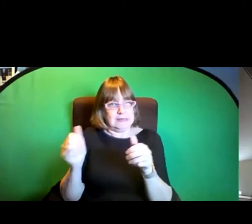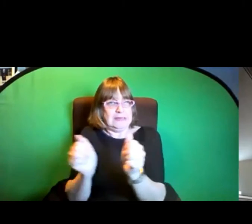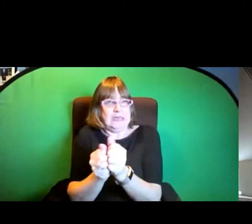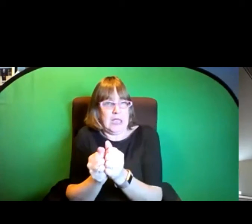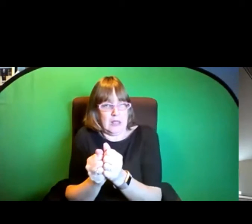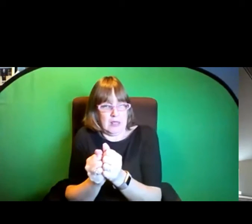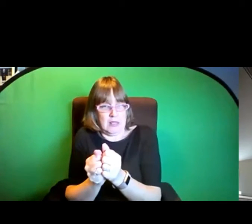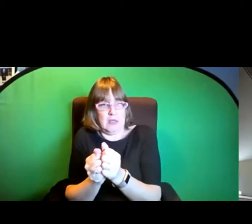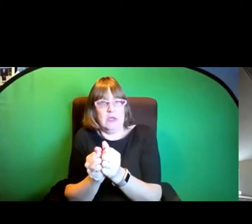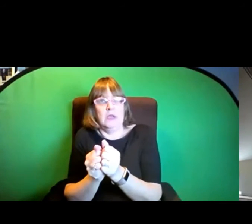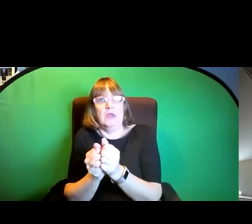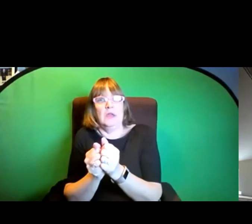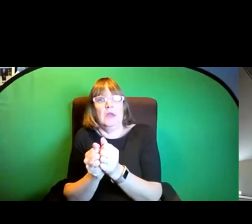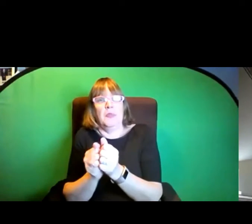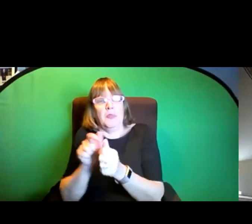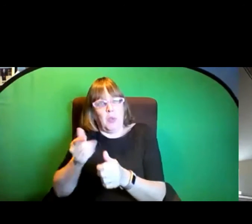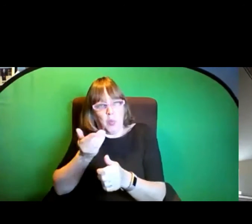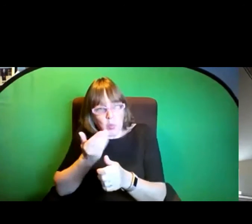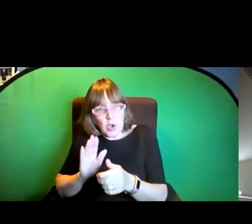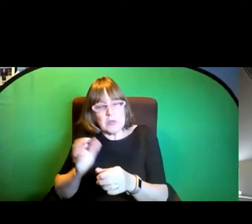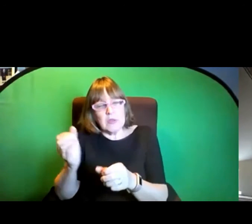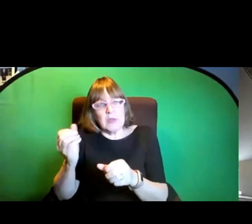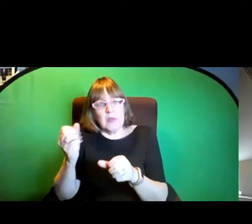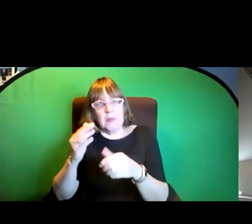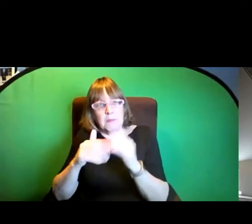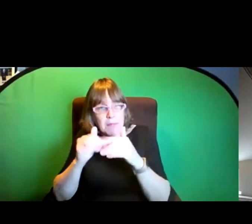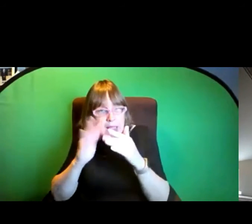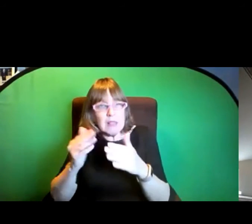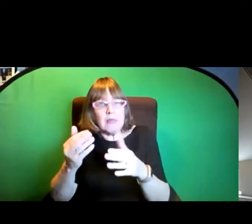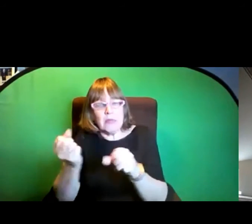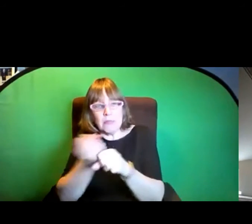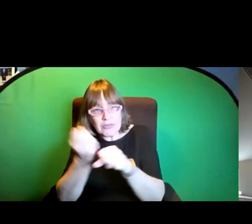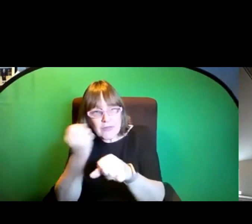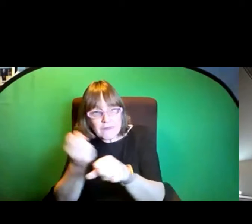a way to be building and manufacturing components that are essential for the climate transition